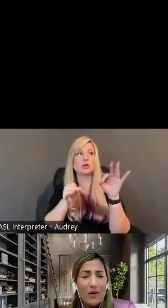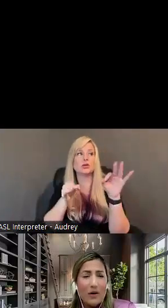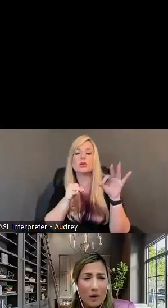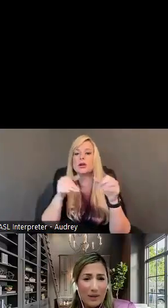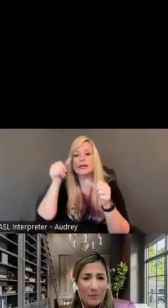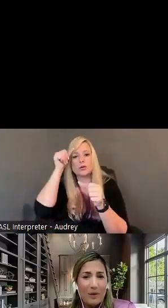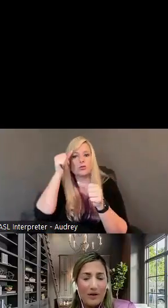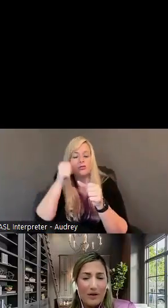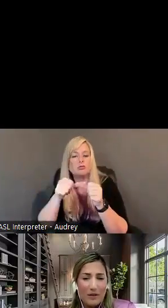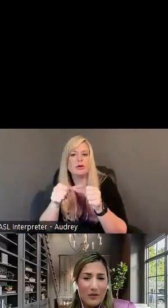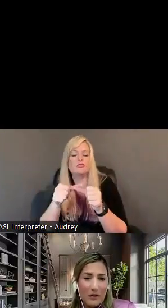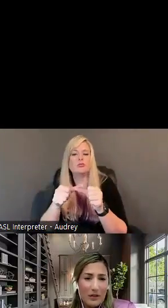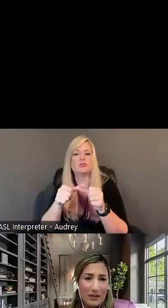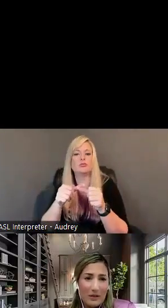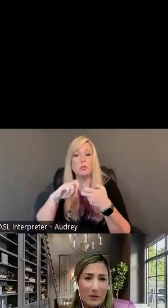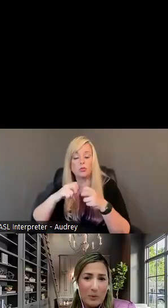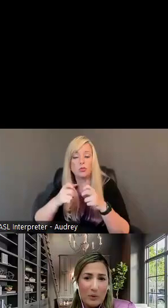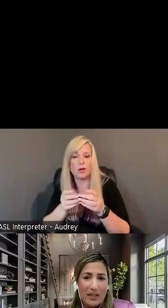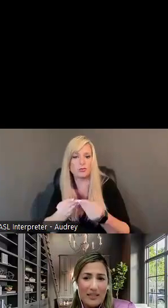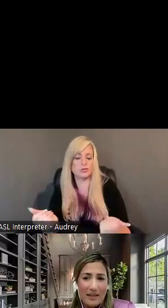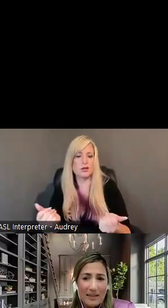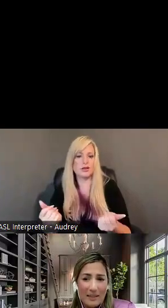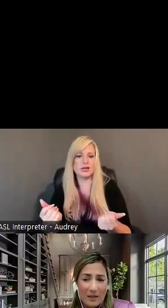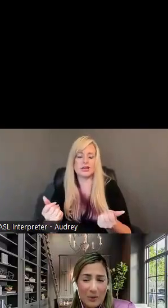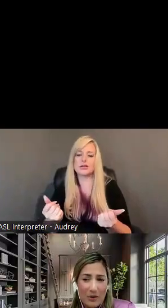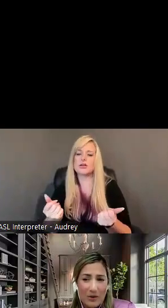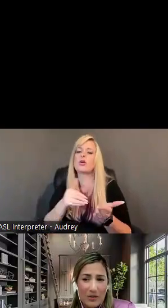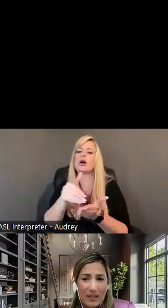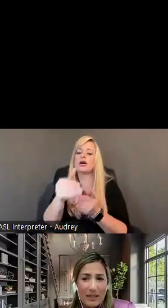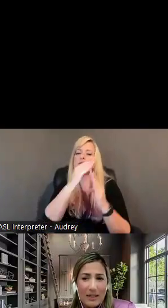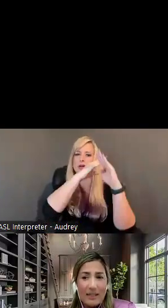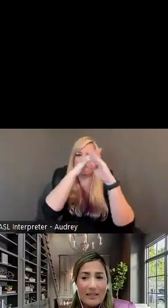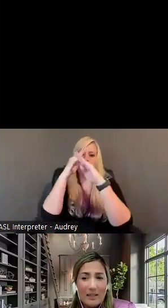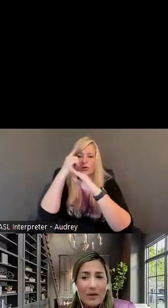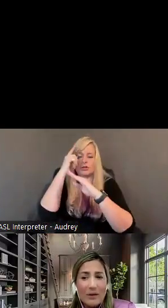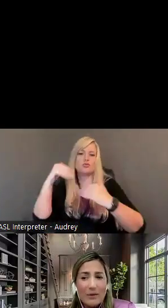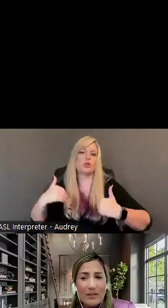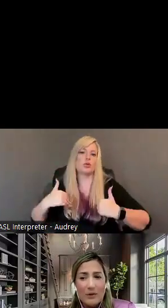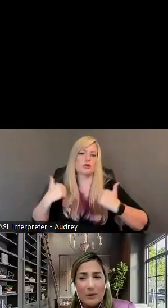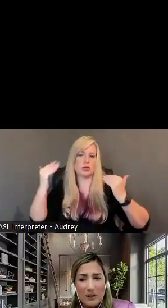common barriers for young adults with mood and anxieties disorders. Consider how difficult it